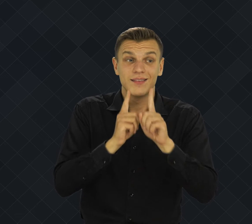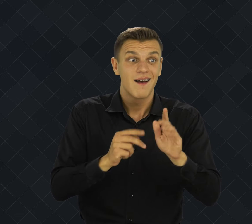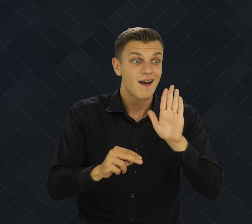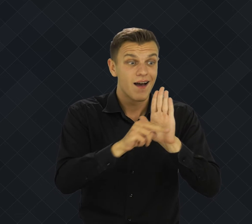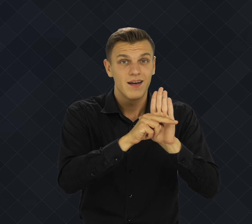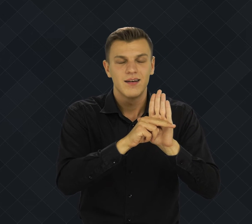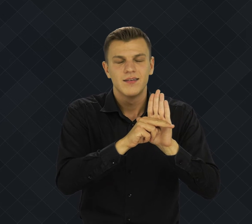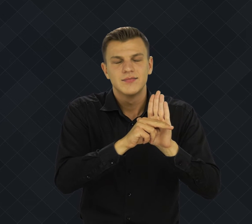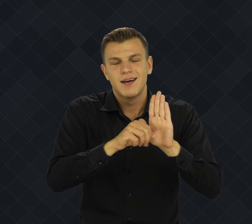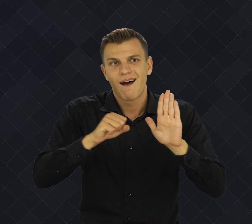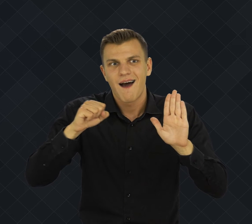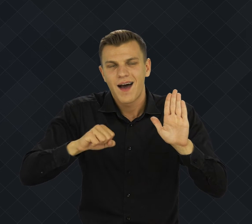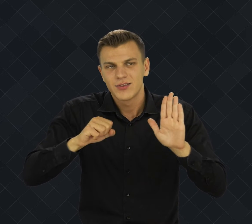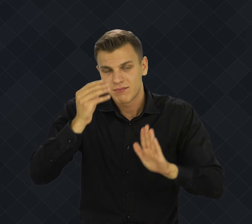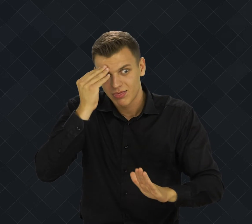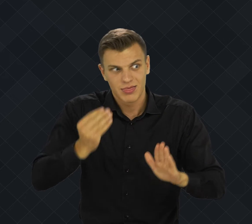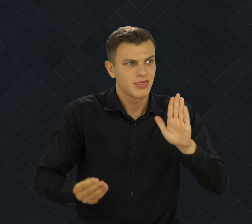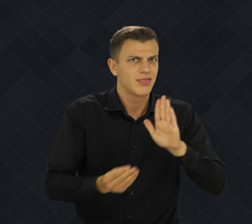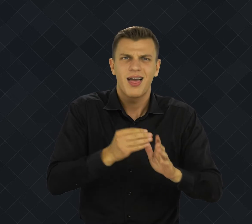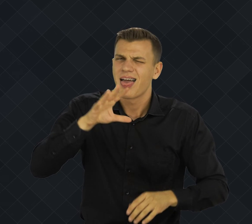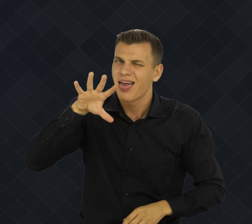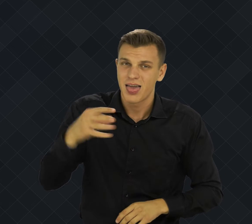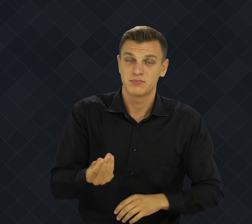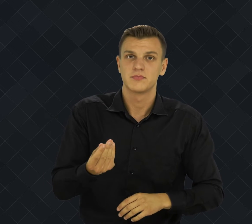although completely illogical.